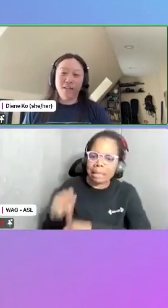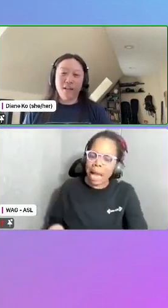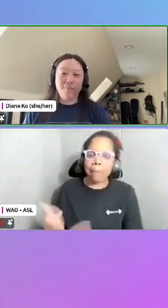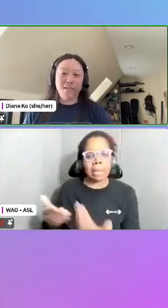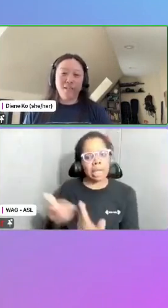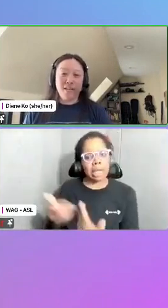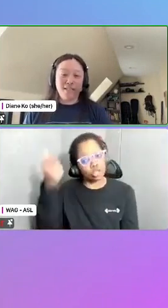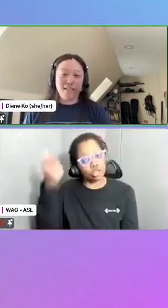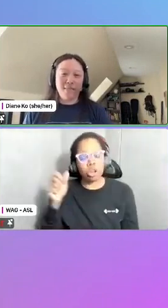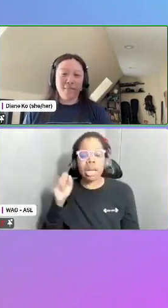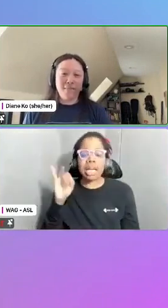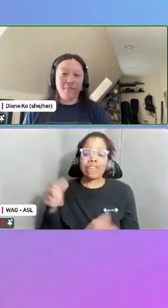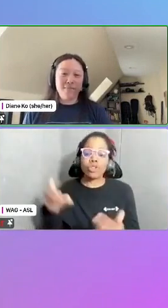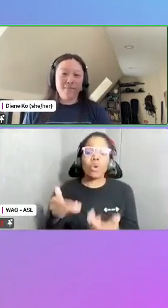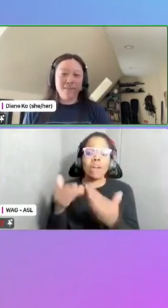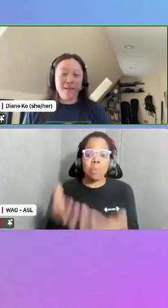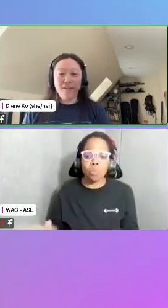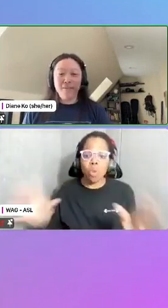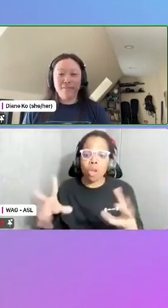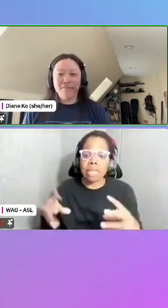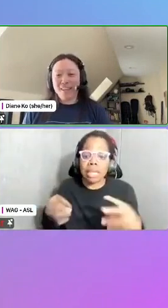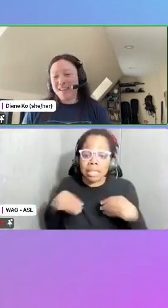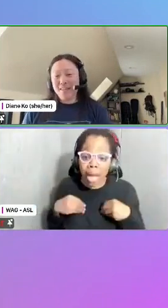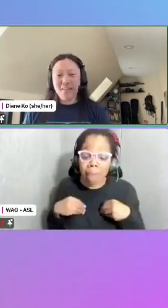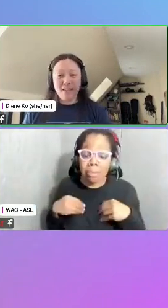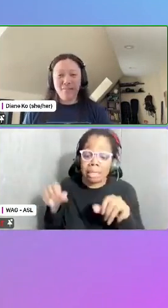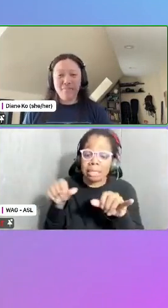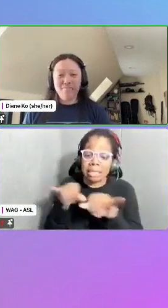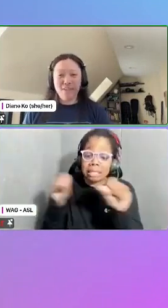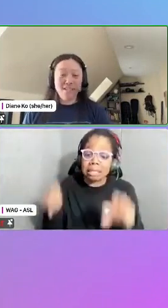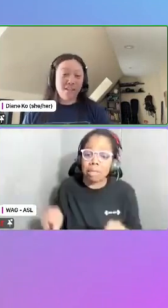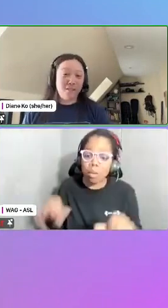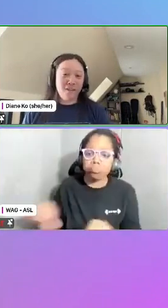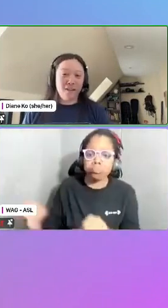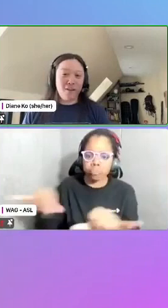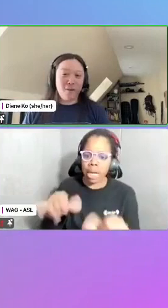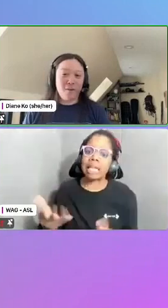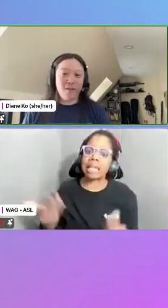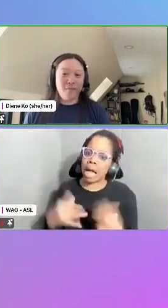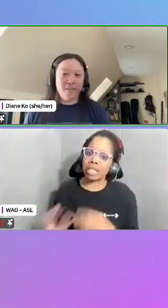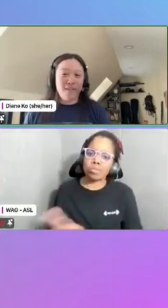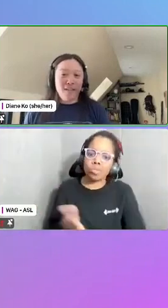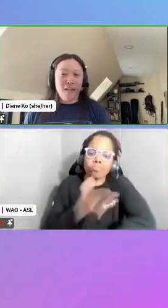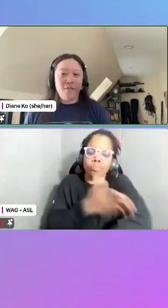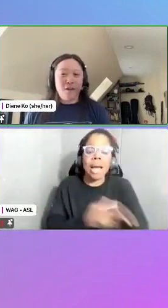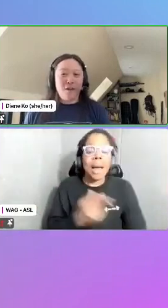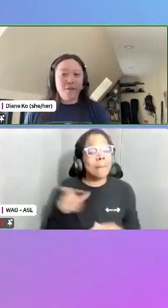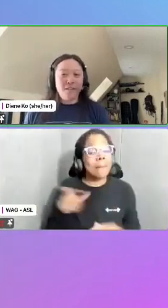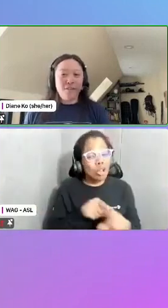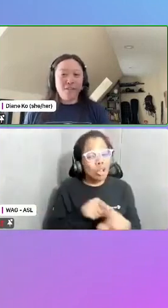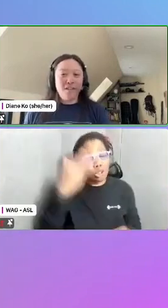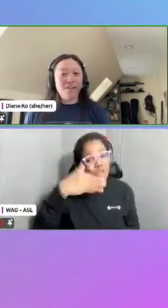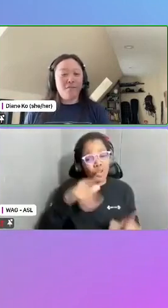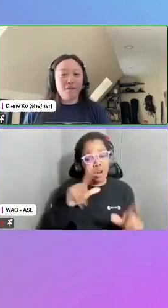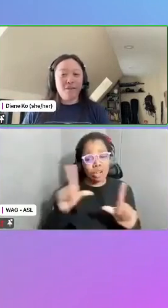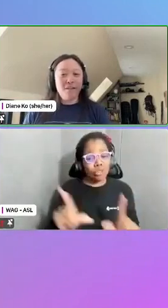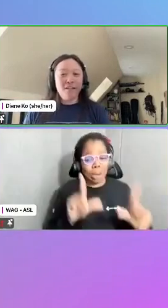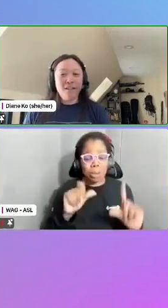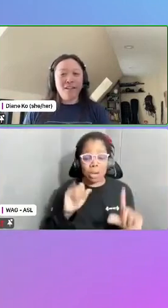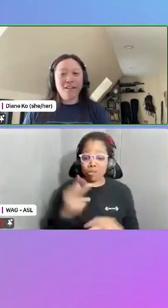code issue. Additionally, it can be run as a continuous integration check when merging in code which can then block changes from